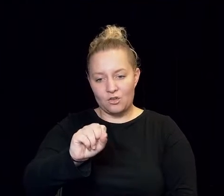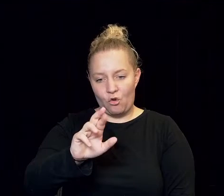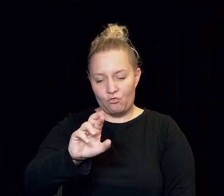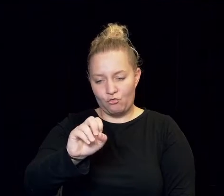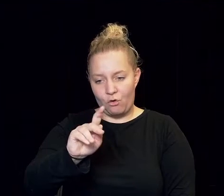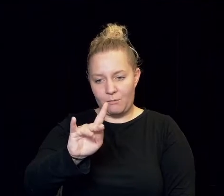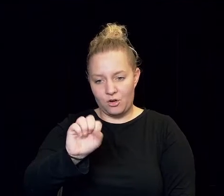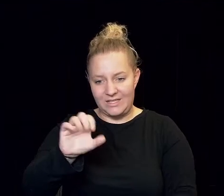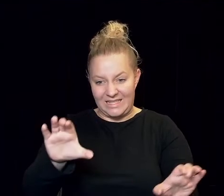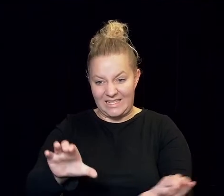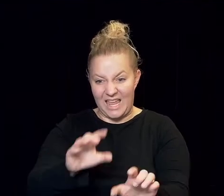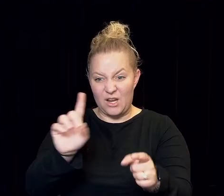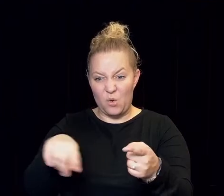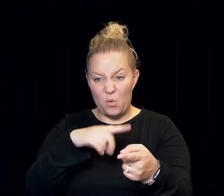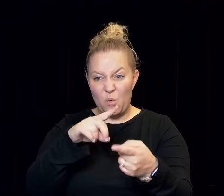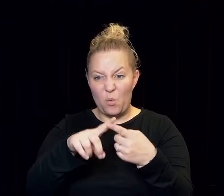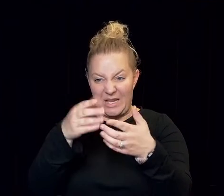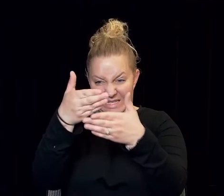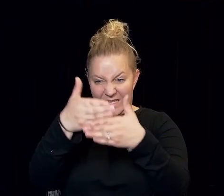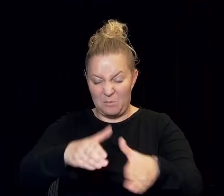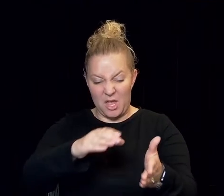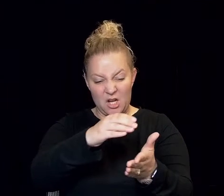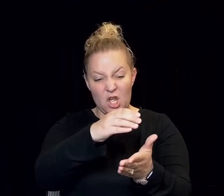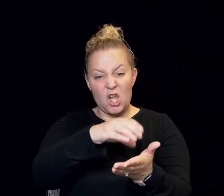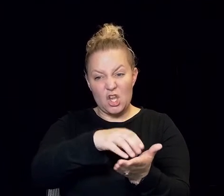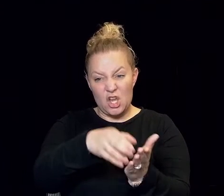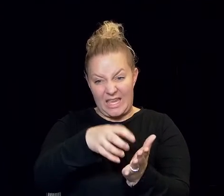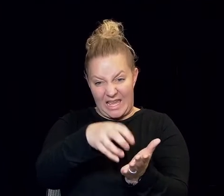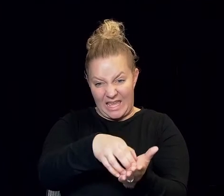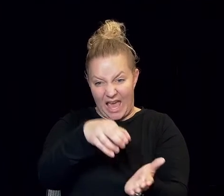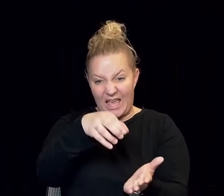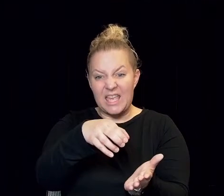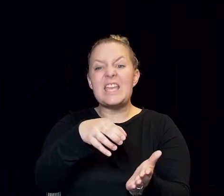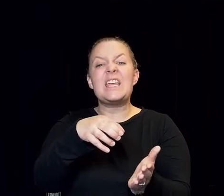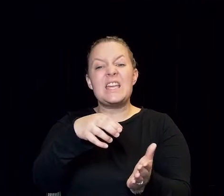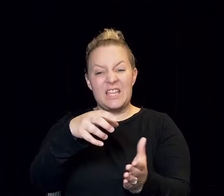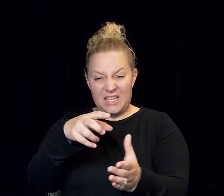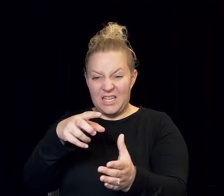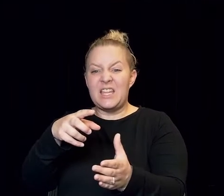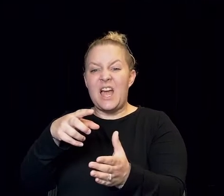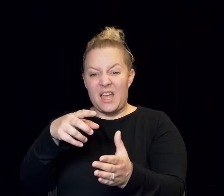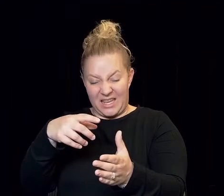pieces to share with her students". Well, what we did here is we took our 2 cookie cakes